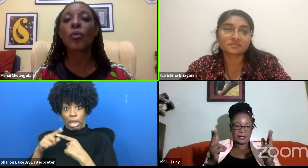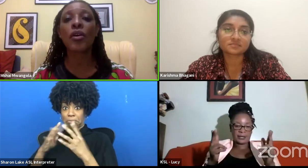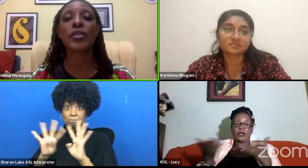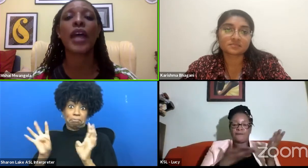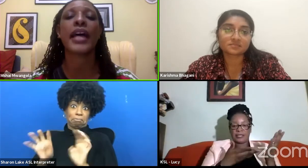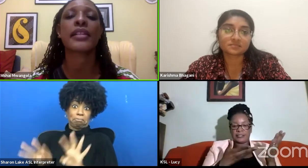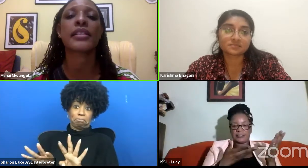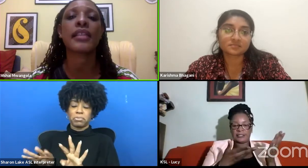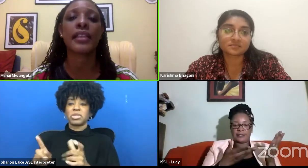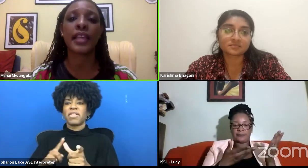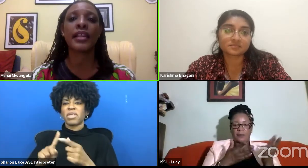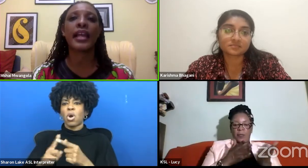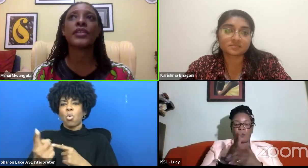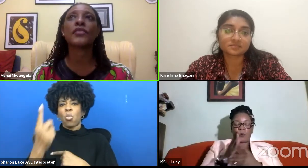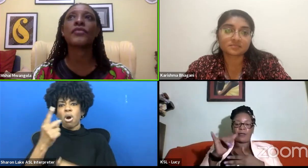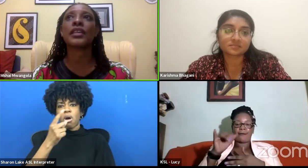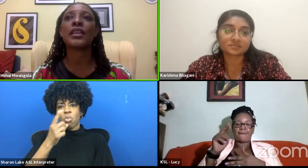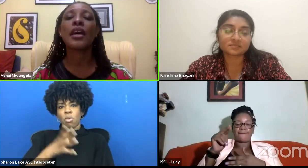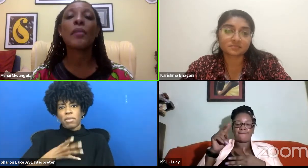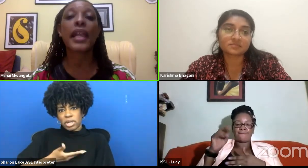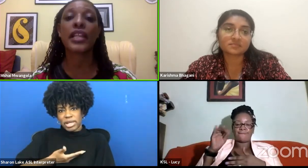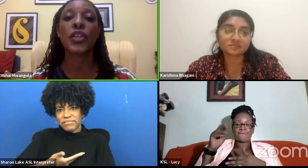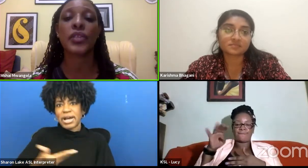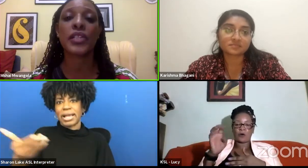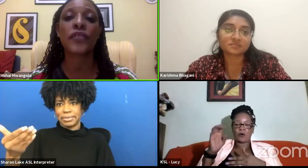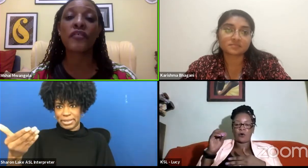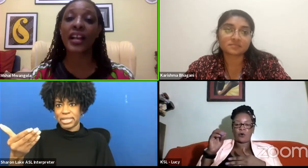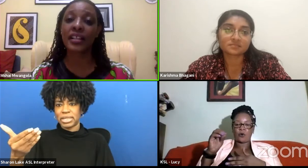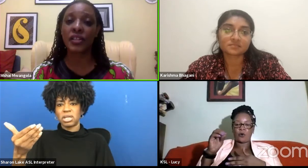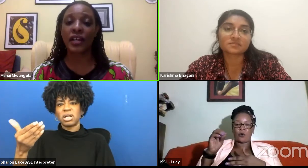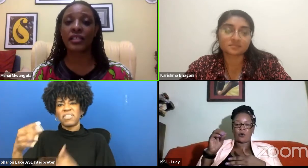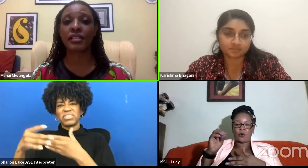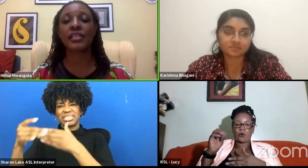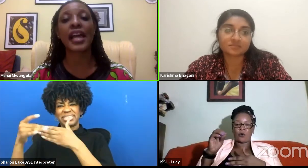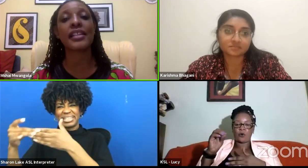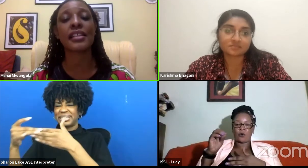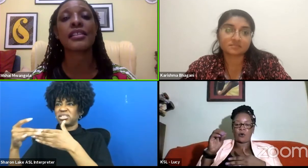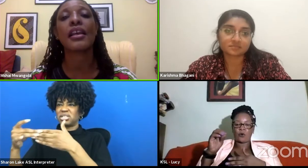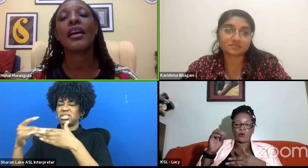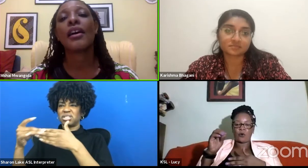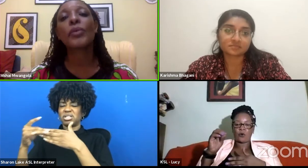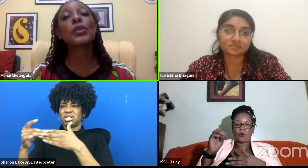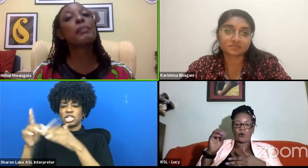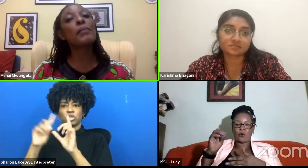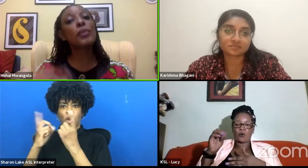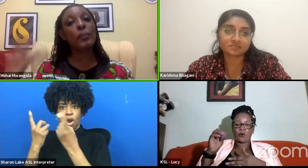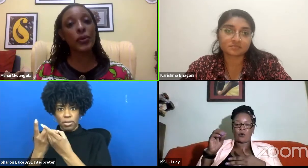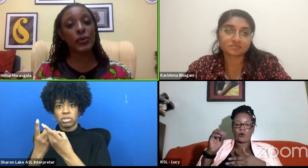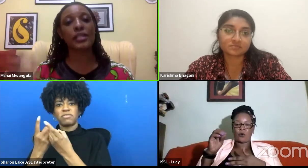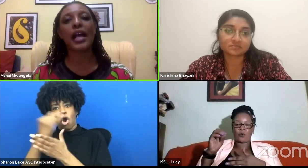and the then head of the planning unit of the Faculty of Arts and Sciences which was being proposed